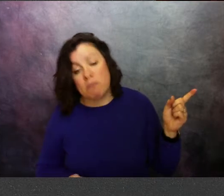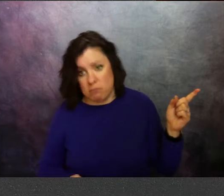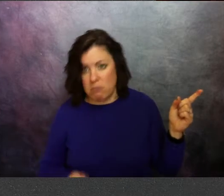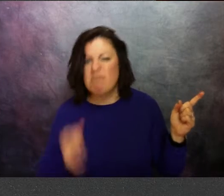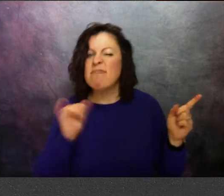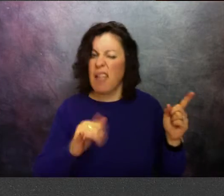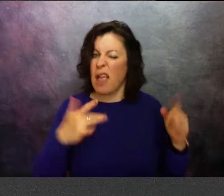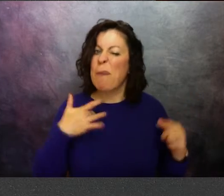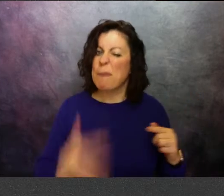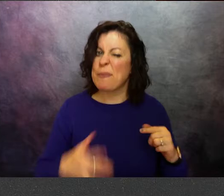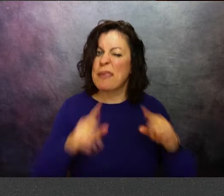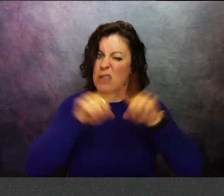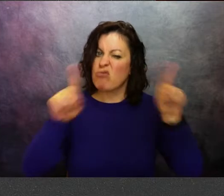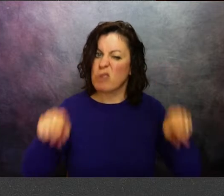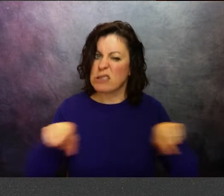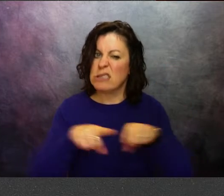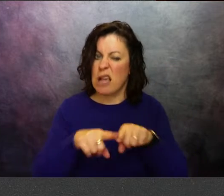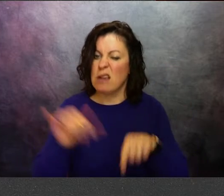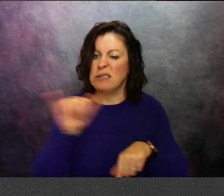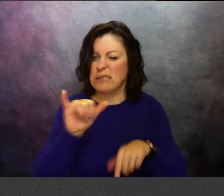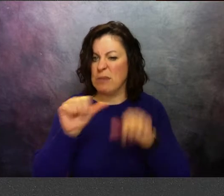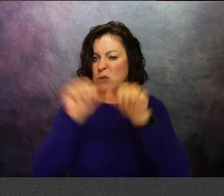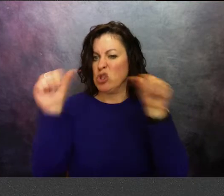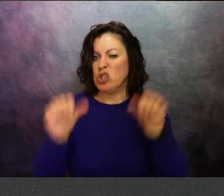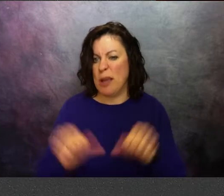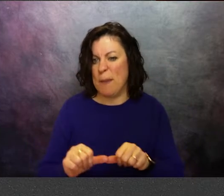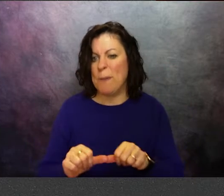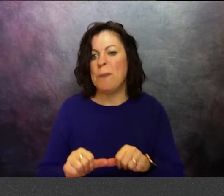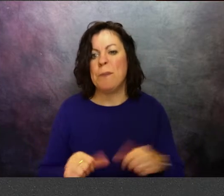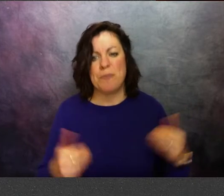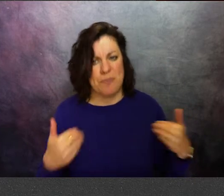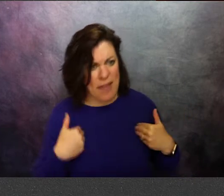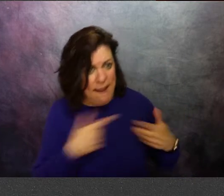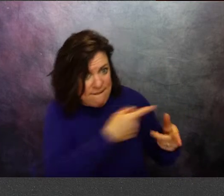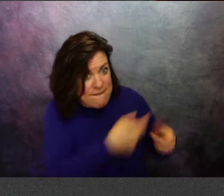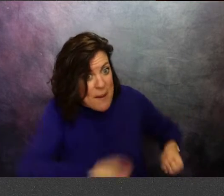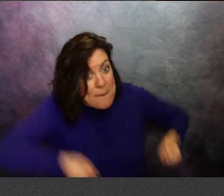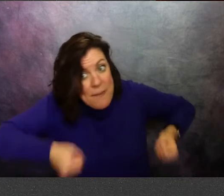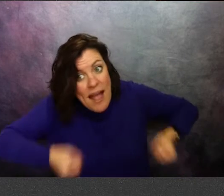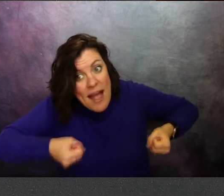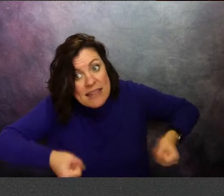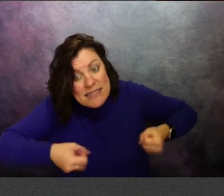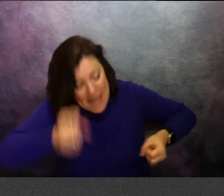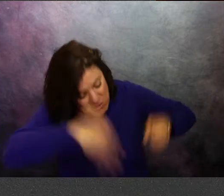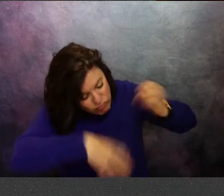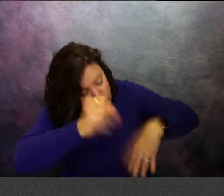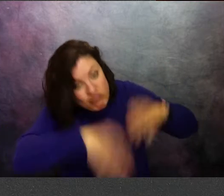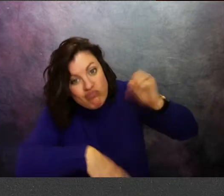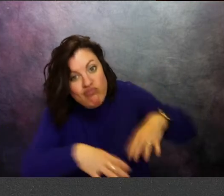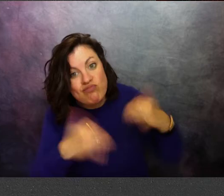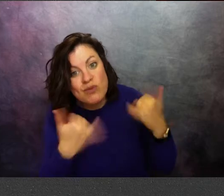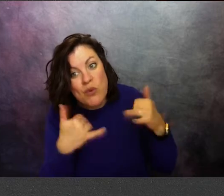rectangles. And she has her little basket. I think that's her toys there.